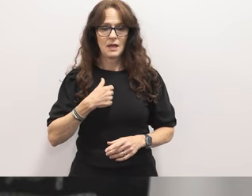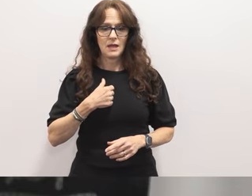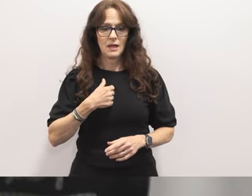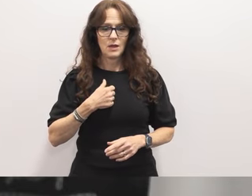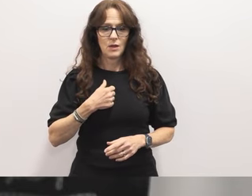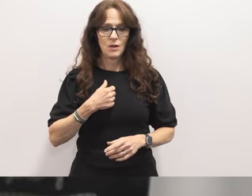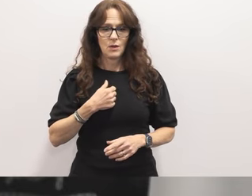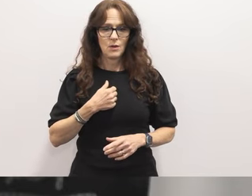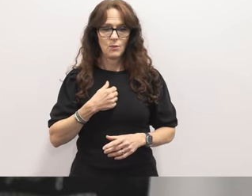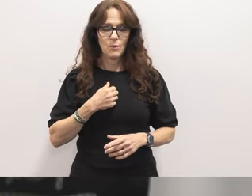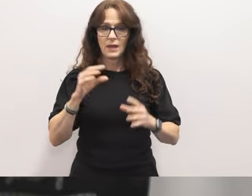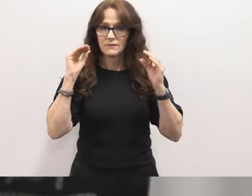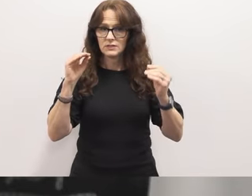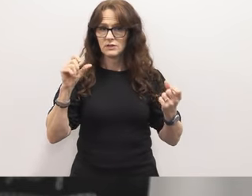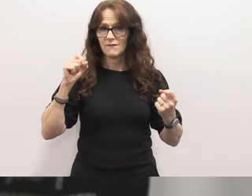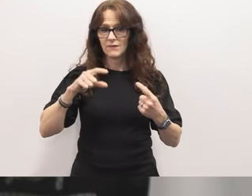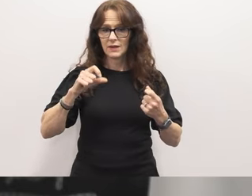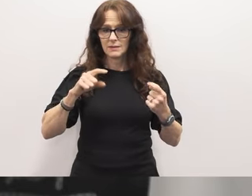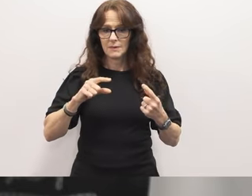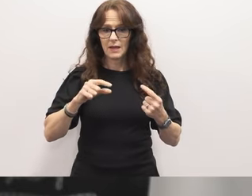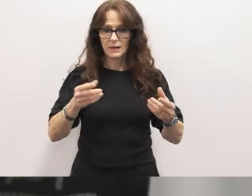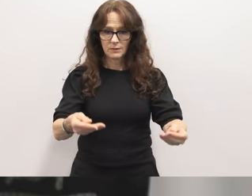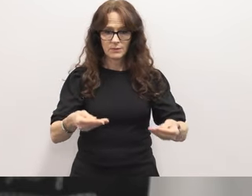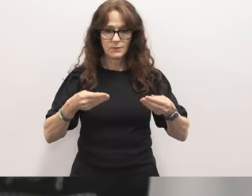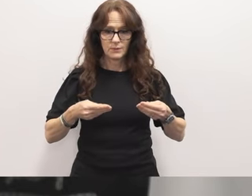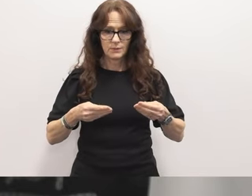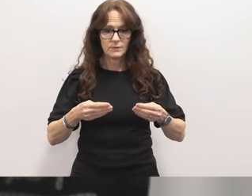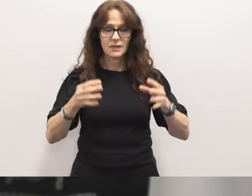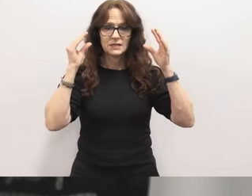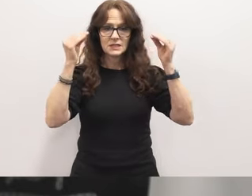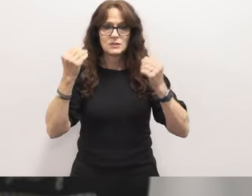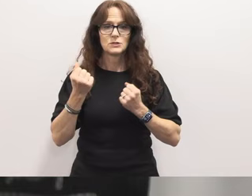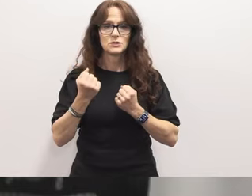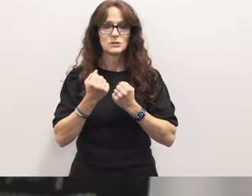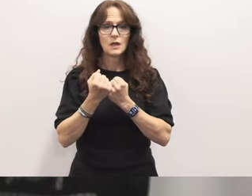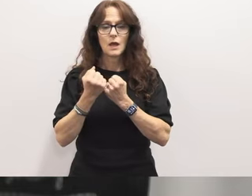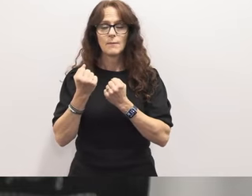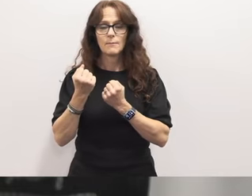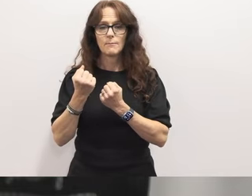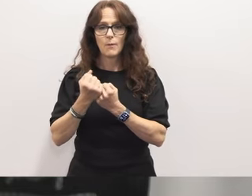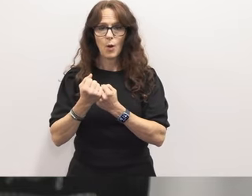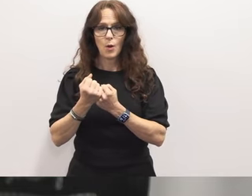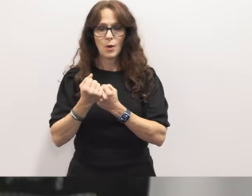But with the feedback is teacher support. And just as Ms. Madrigal said,